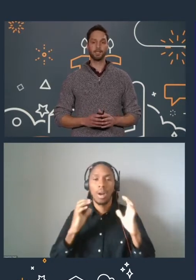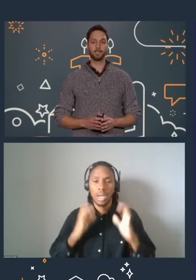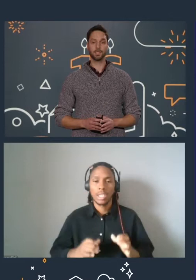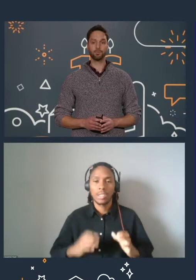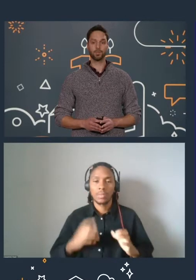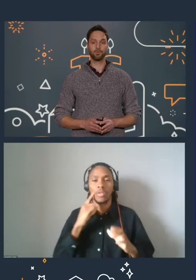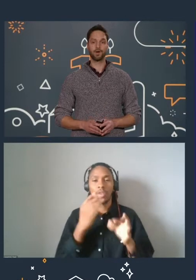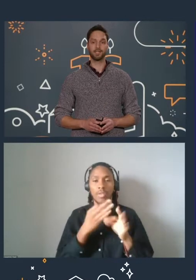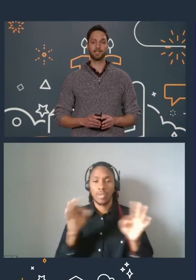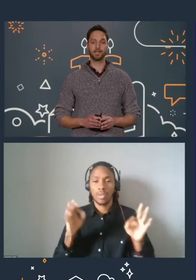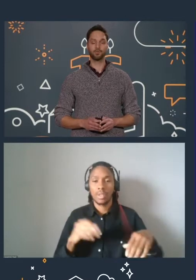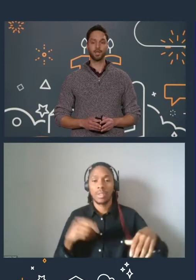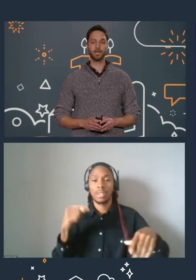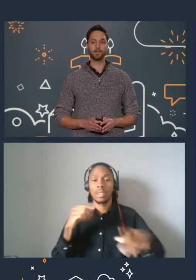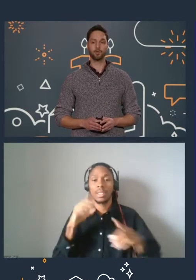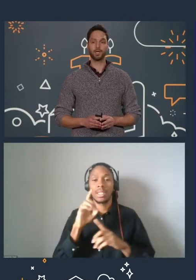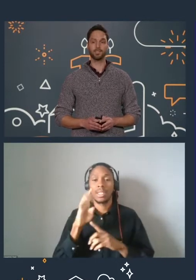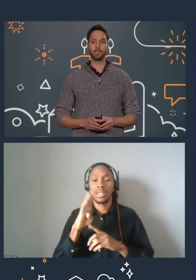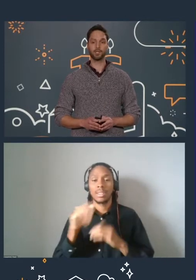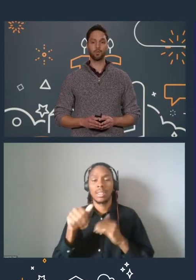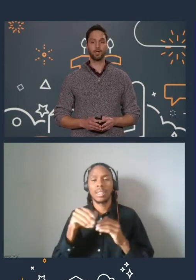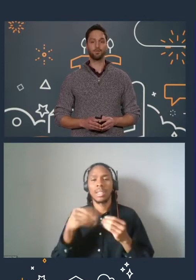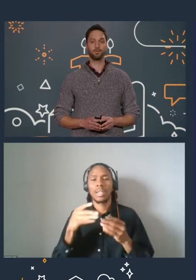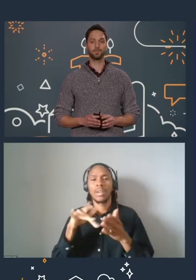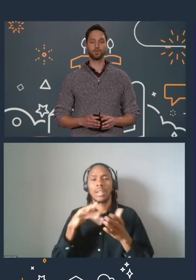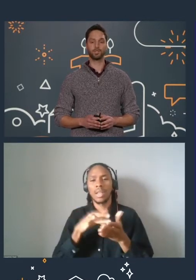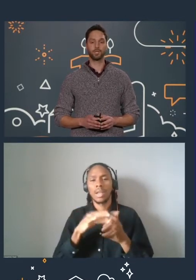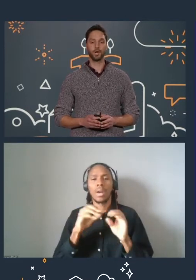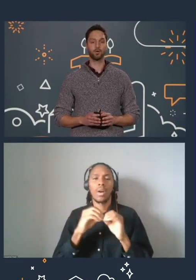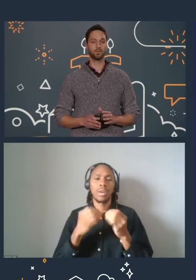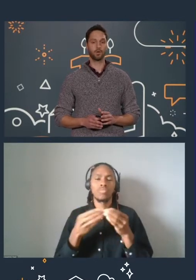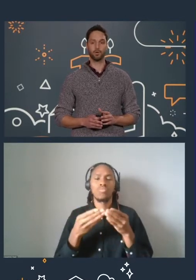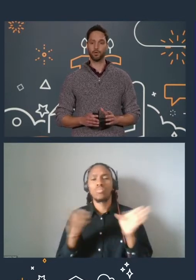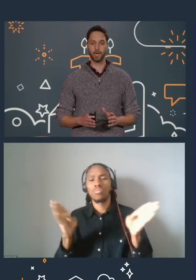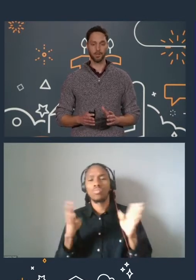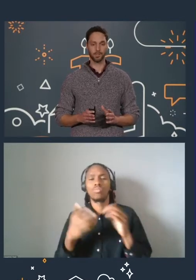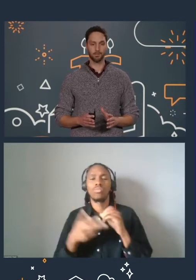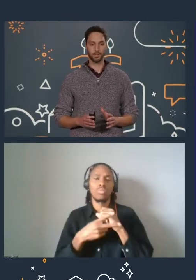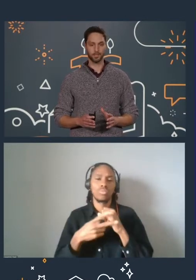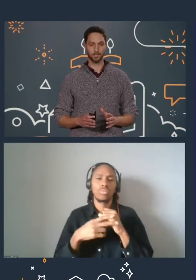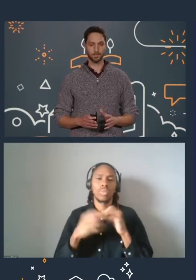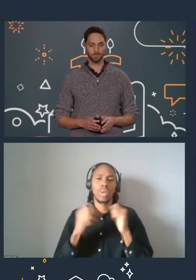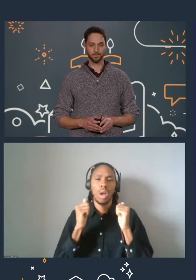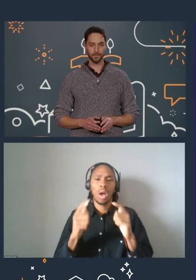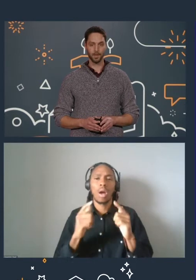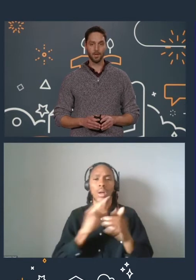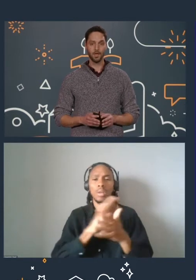These dashboards provide the centralized, organization-wide view of storage across all your accounts and buckets.